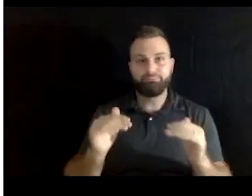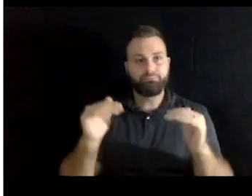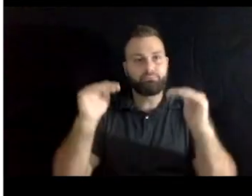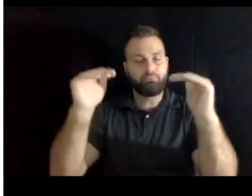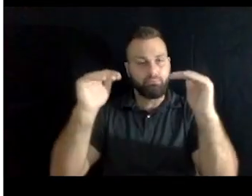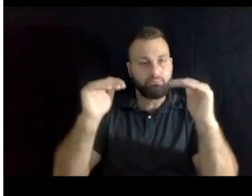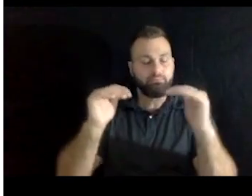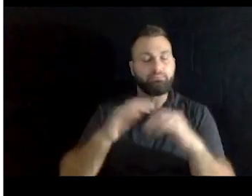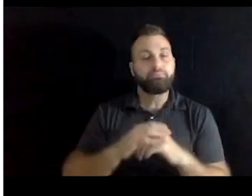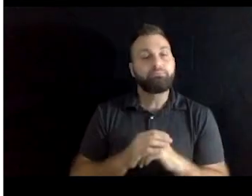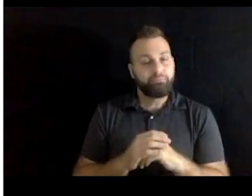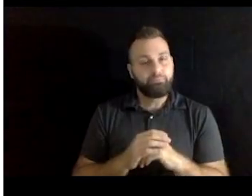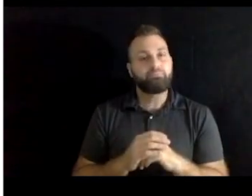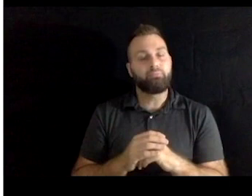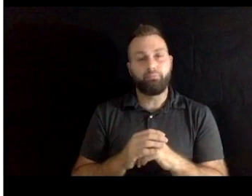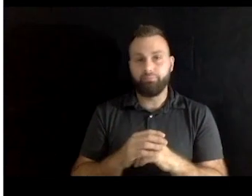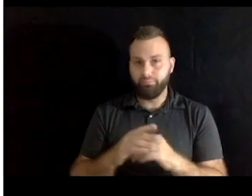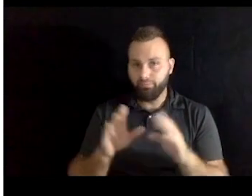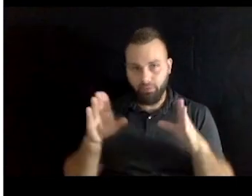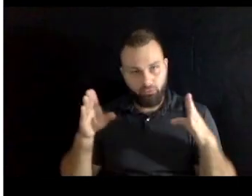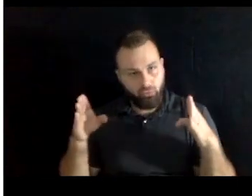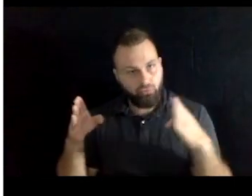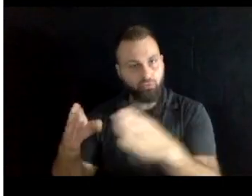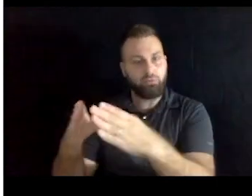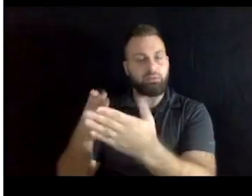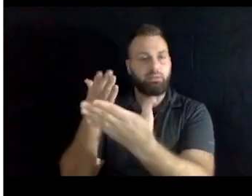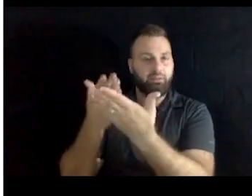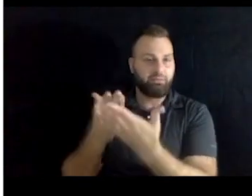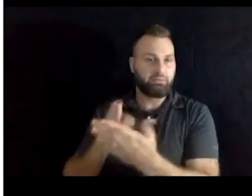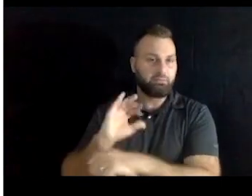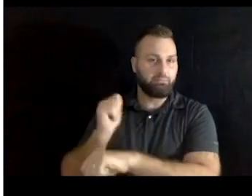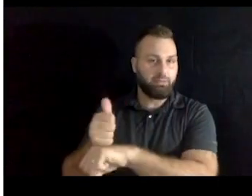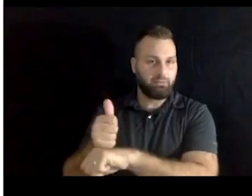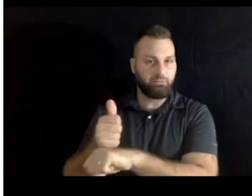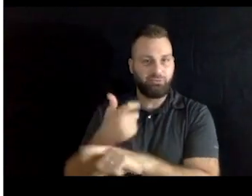that are evidenced based and for all the reasons that I've talked about.